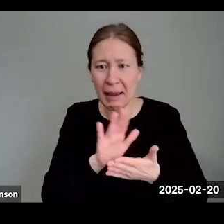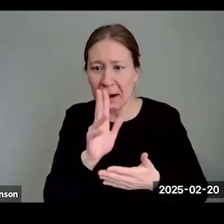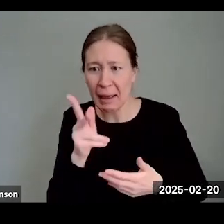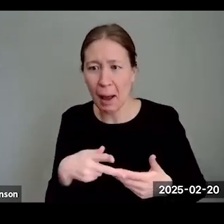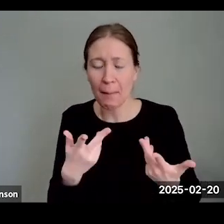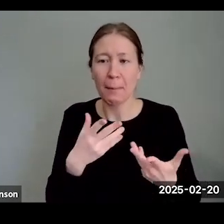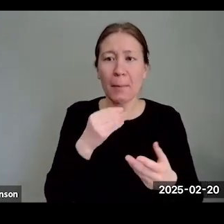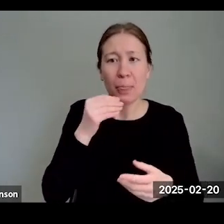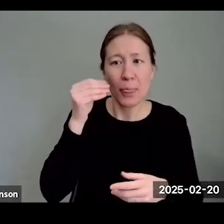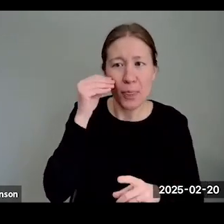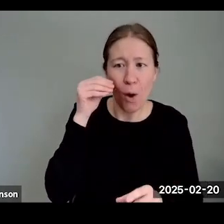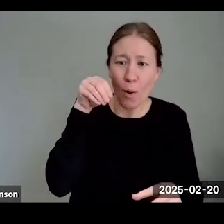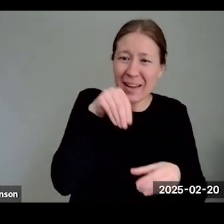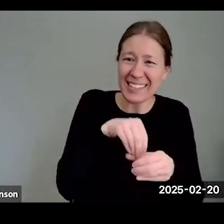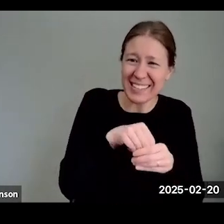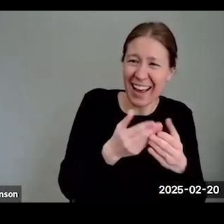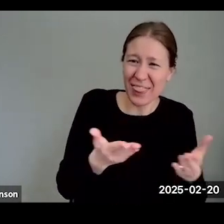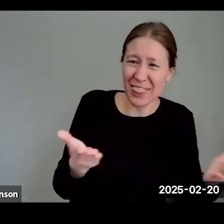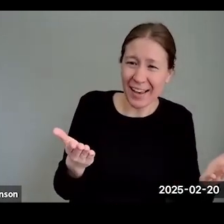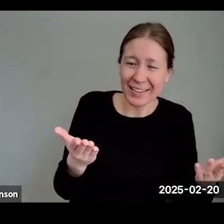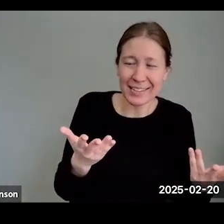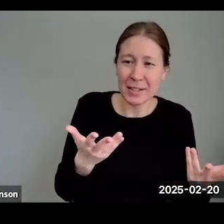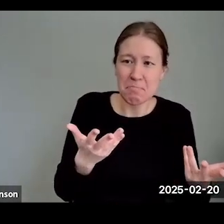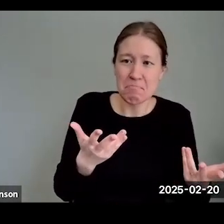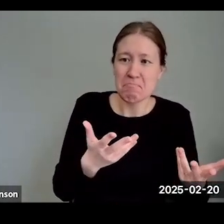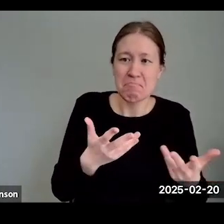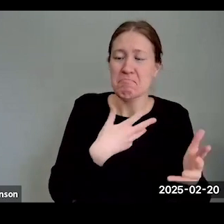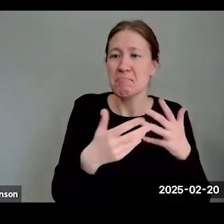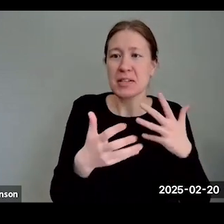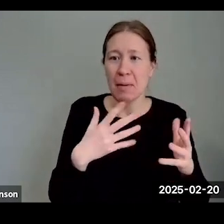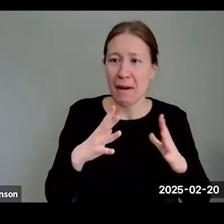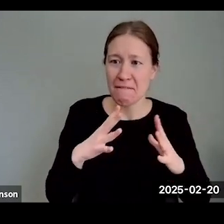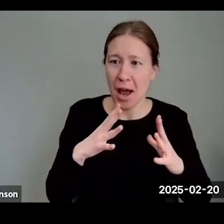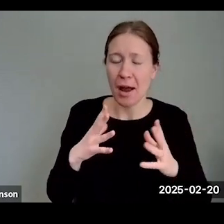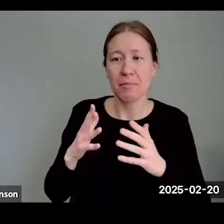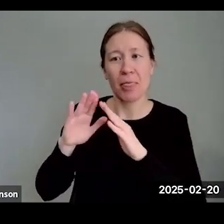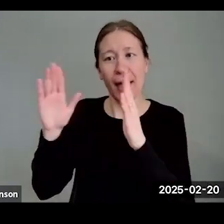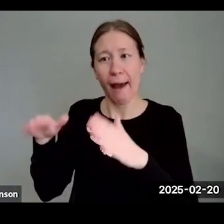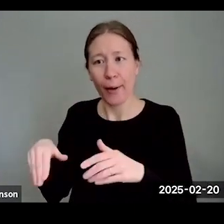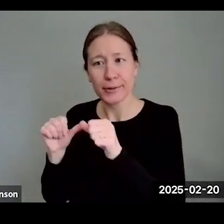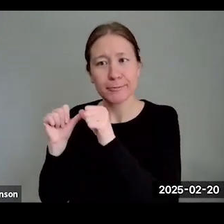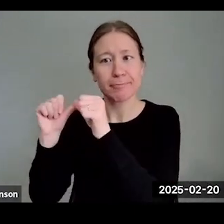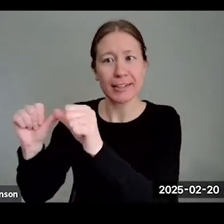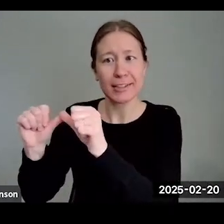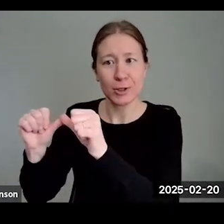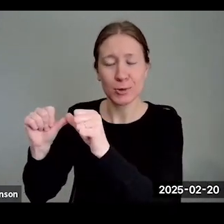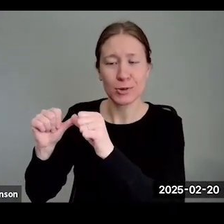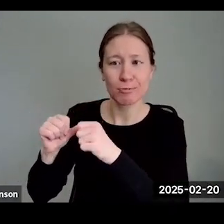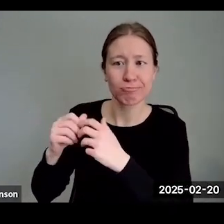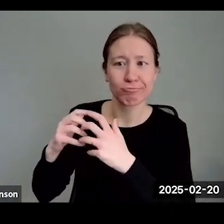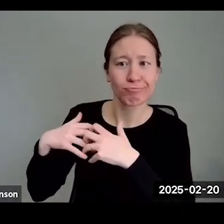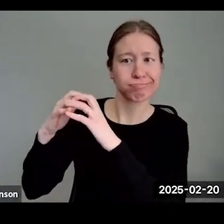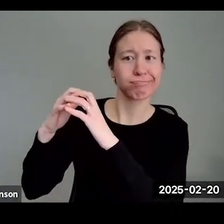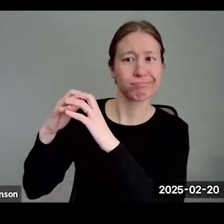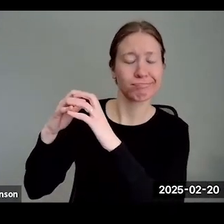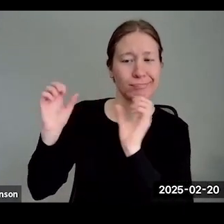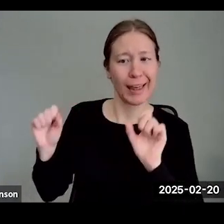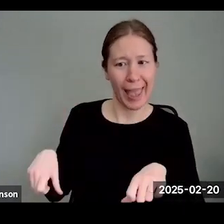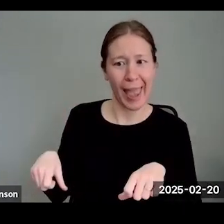But those fundamental foundational elements still exist. Keeping that home a home. Are there other decorative elements that can